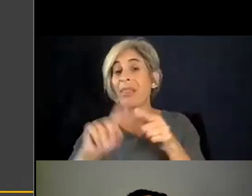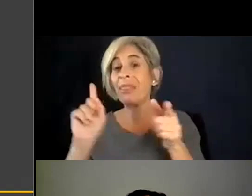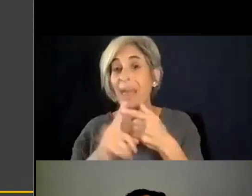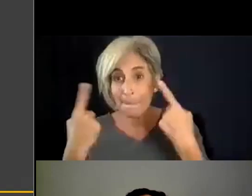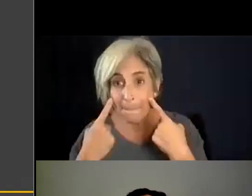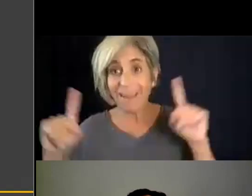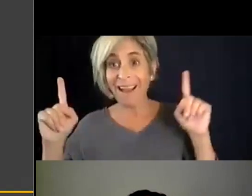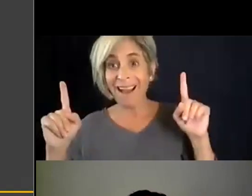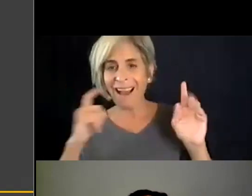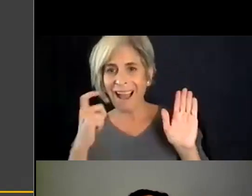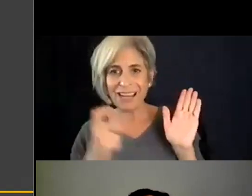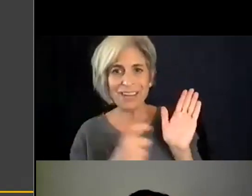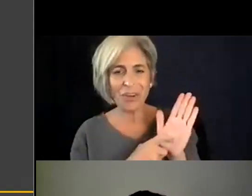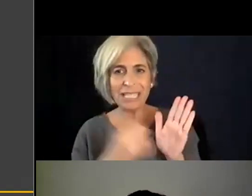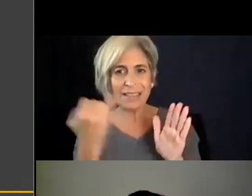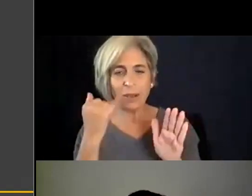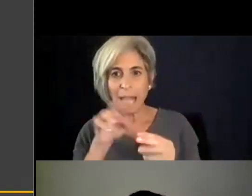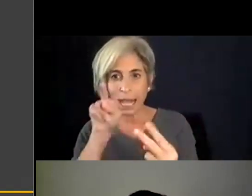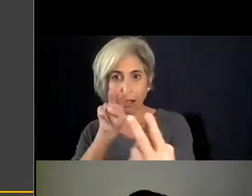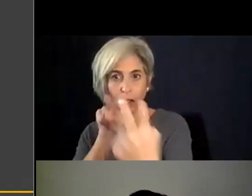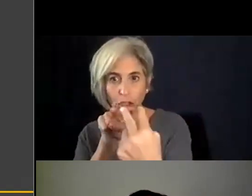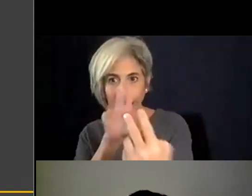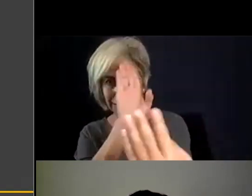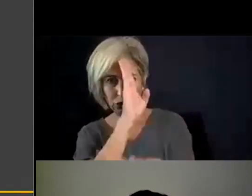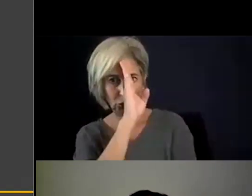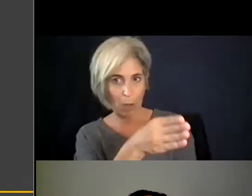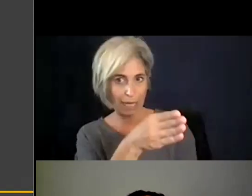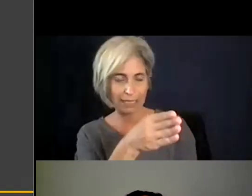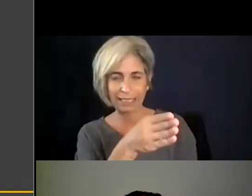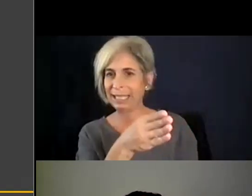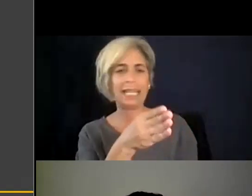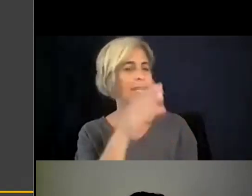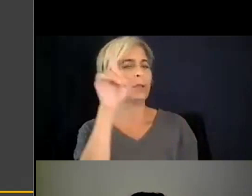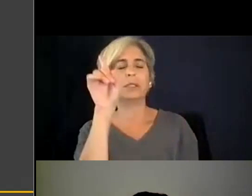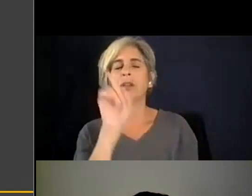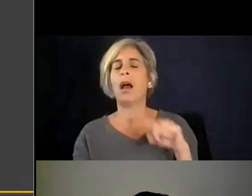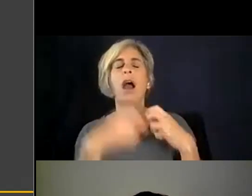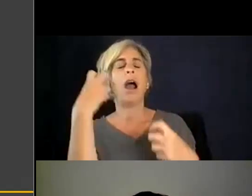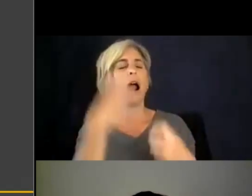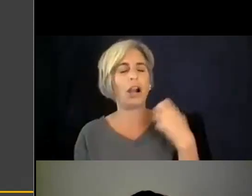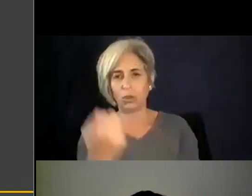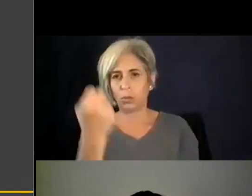that if I wasn't directly looking at a person it was nearly impossible to understand what was being said, and as you can imagine